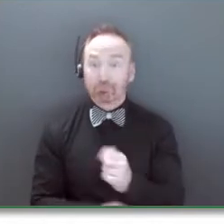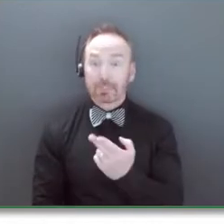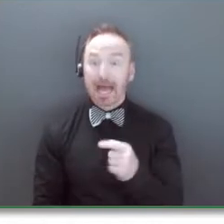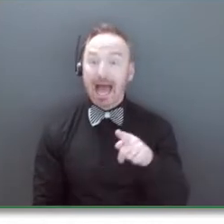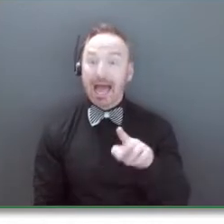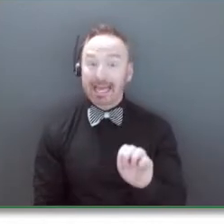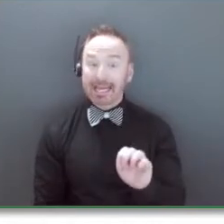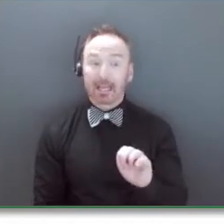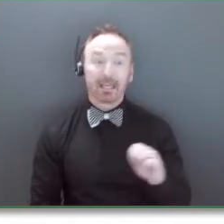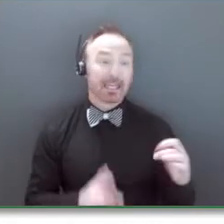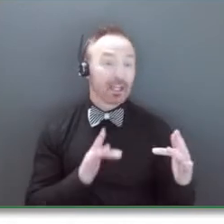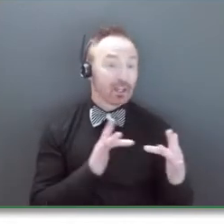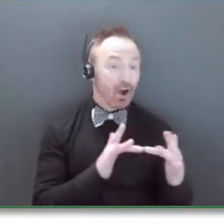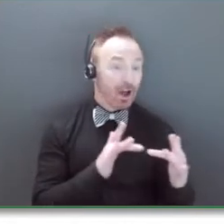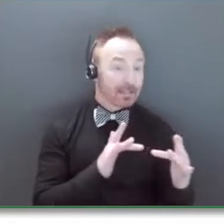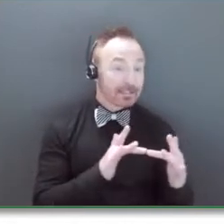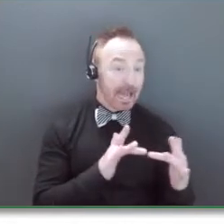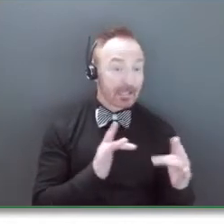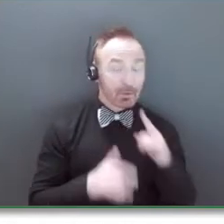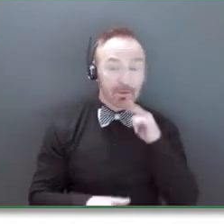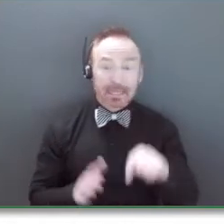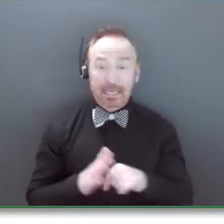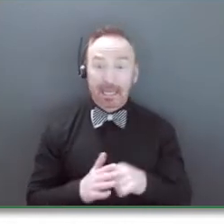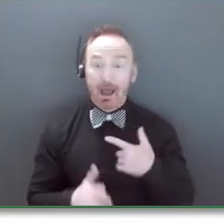is our organization that recruits volunteer